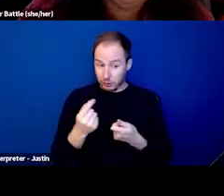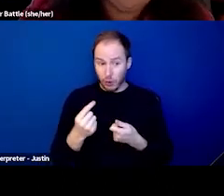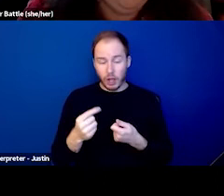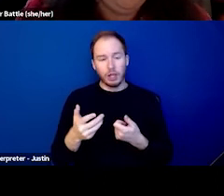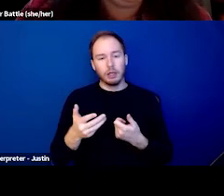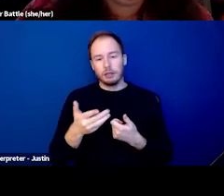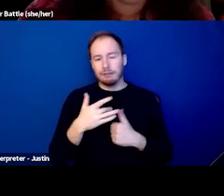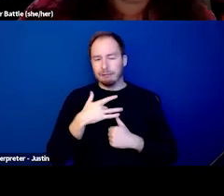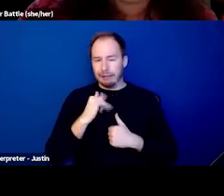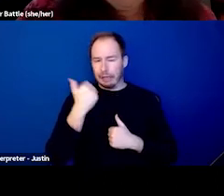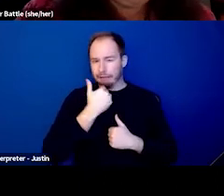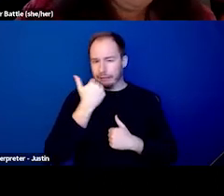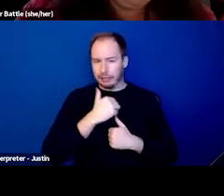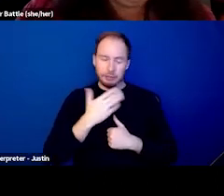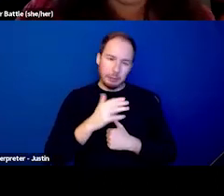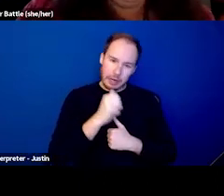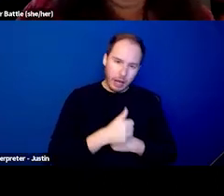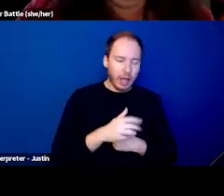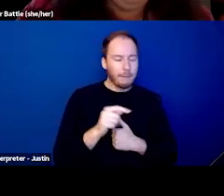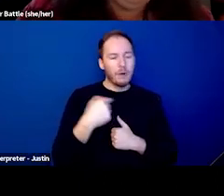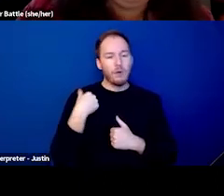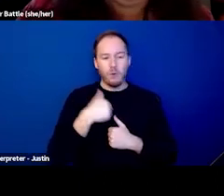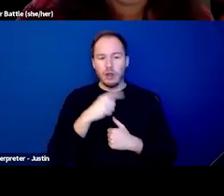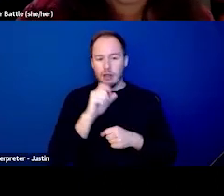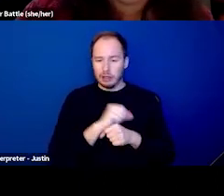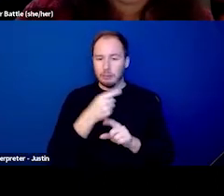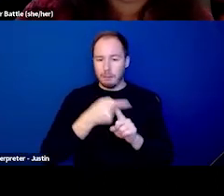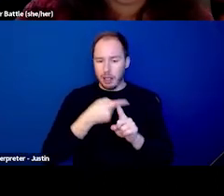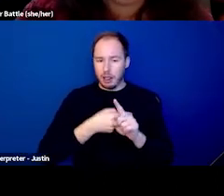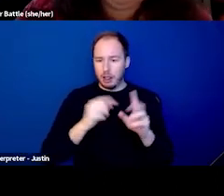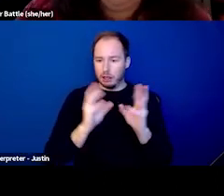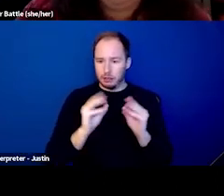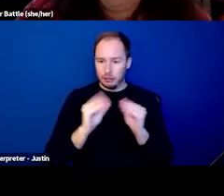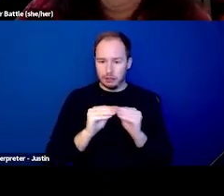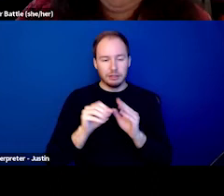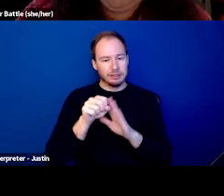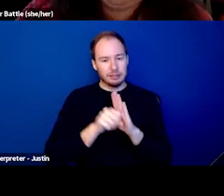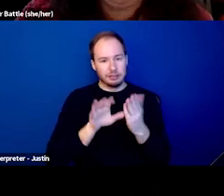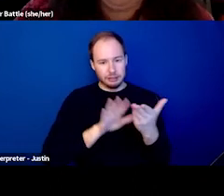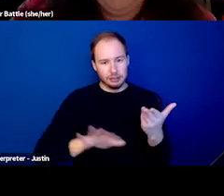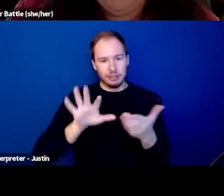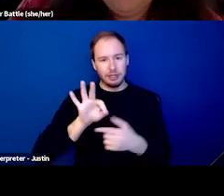Again, it feels like every day, but maybe not quite. We're having monthly meetings with our statewide 988 stakeholder.